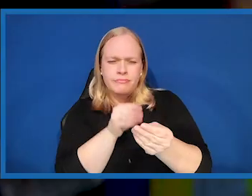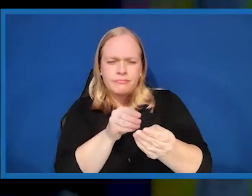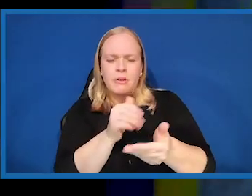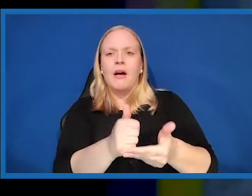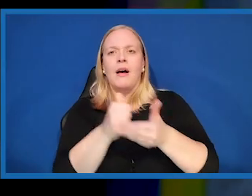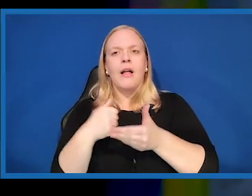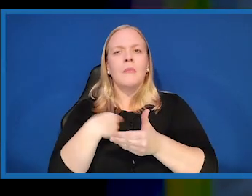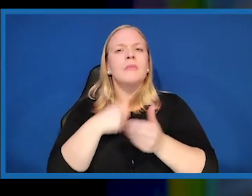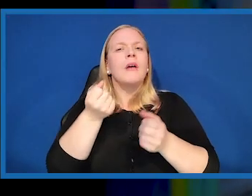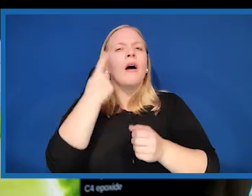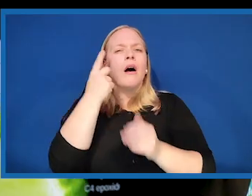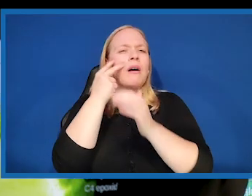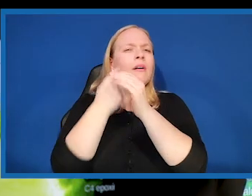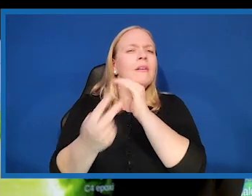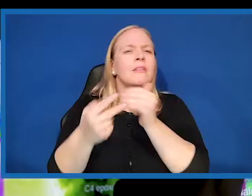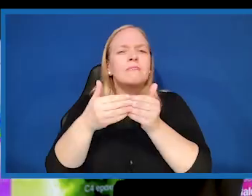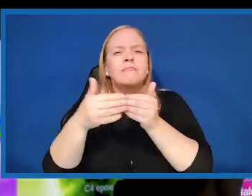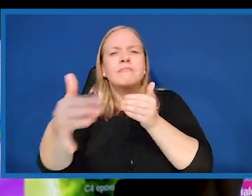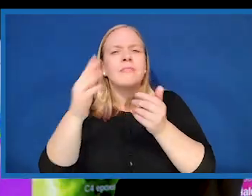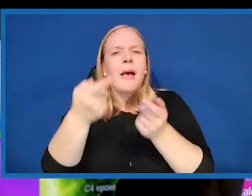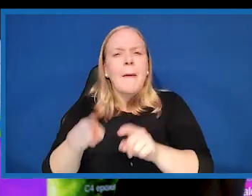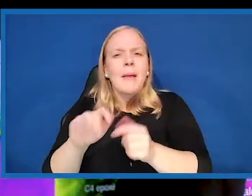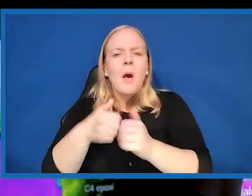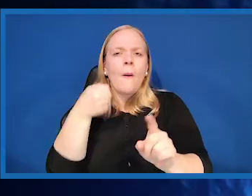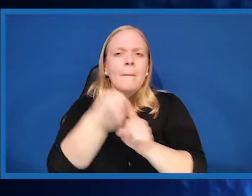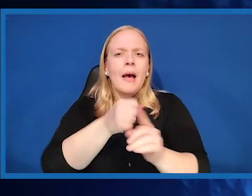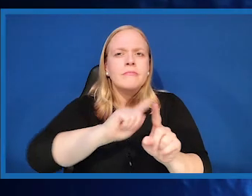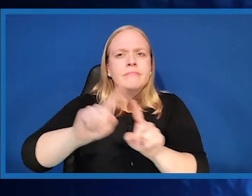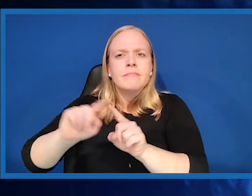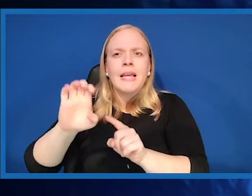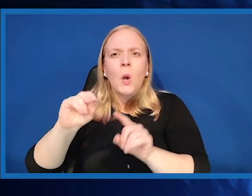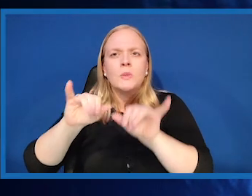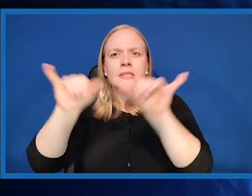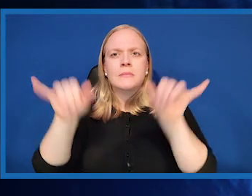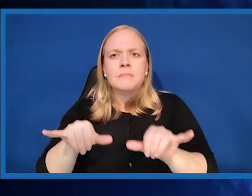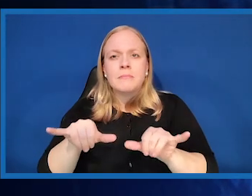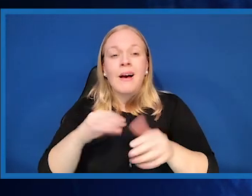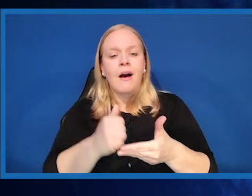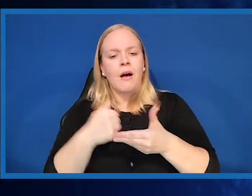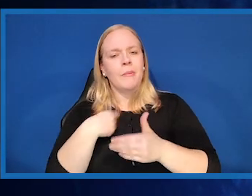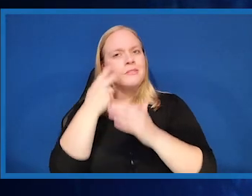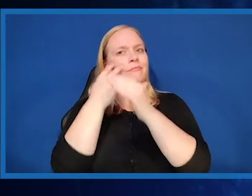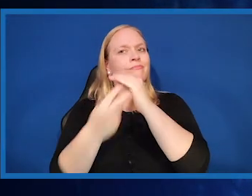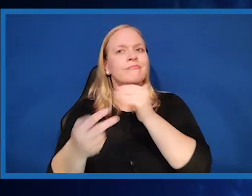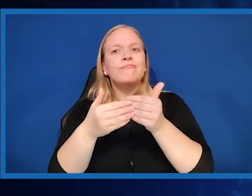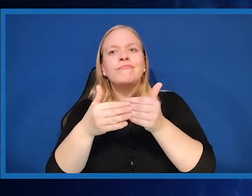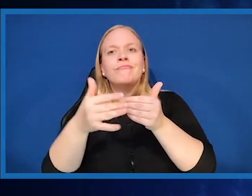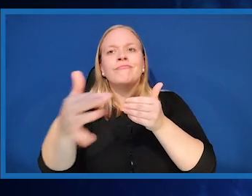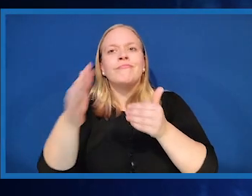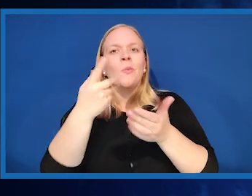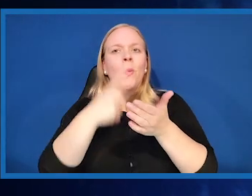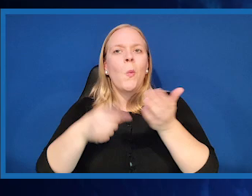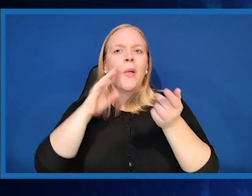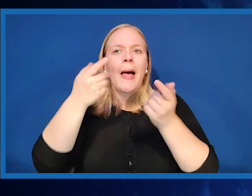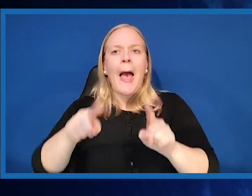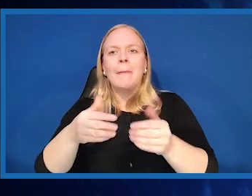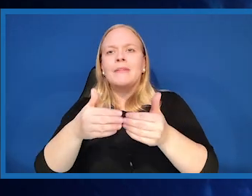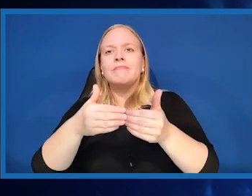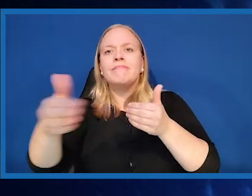THE OCEAN AND CLIMATE, OCEAN ECOSYSTEMS AND CLIMATE, AND THEN ACTUALLY PREDICT WHAT'S GONNA HAPPEN WITH THE OCEAN ECOSYSTEMS OF TOMORROW.